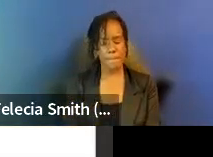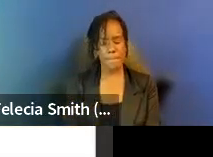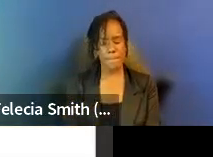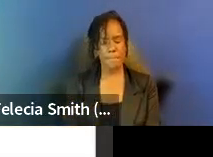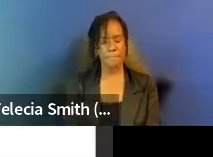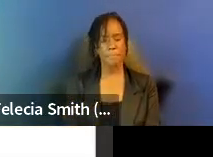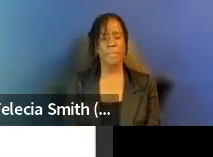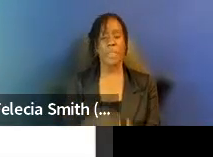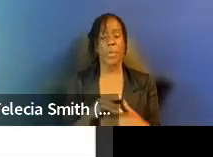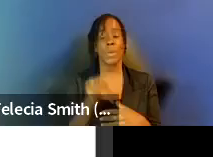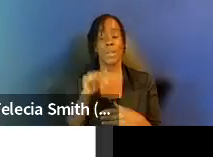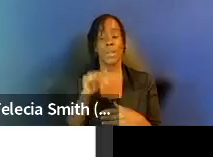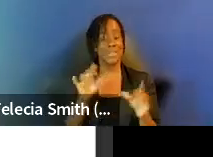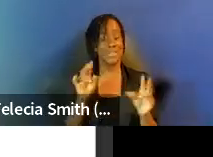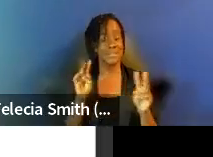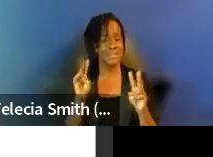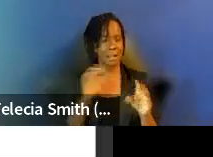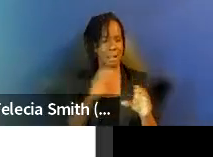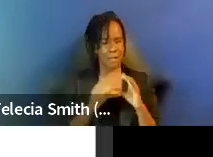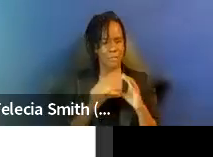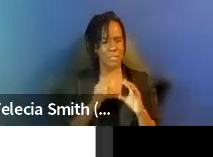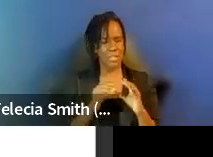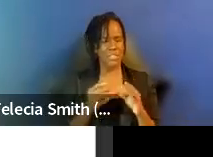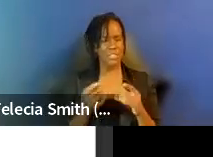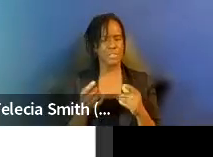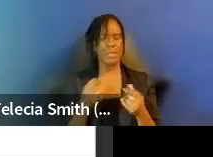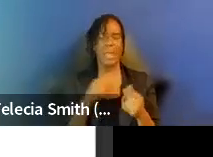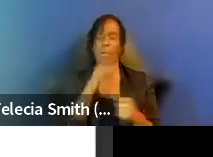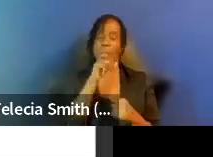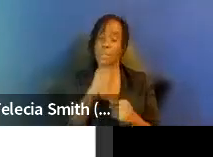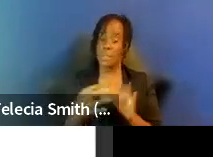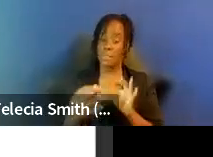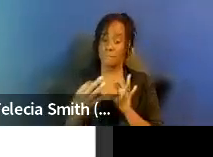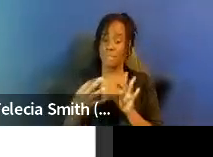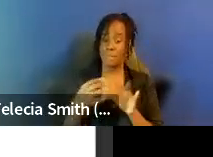foundational to think about how we design our telehealth solutions, implementing them and guiding policy around them as